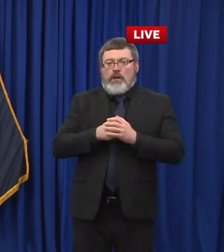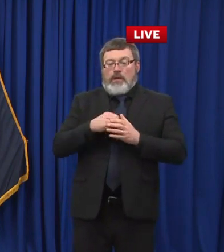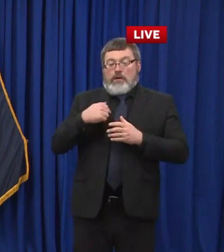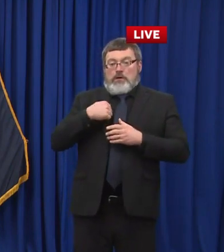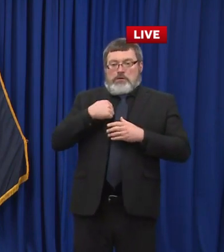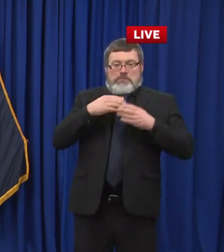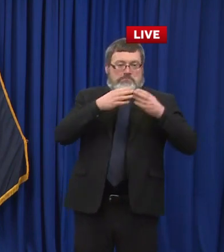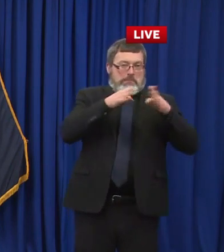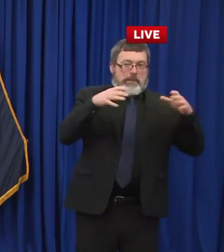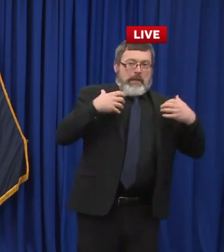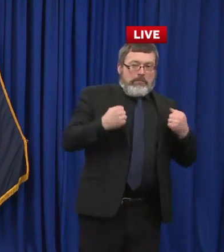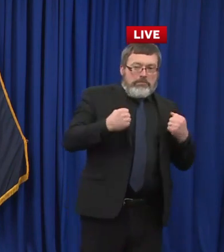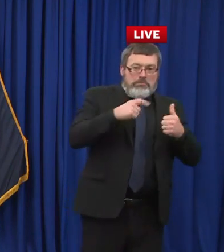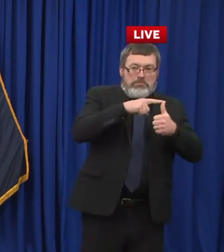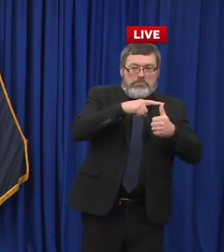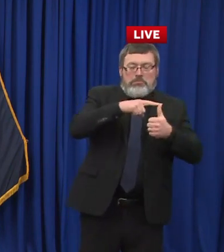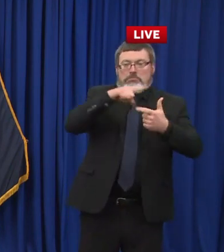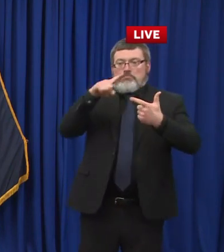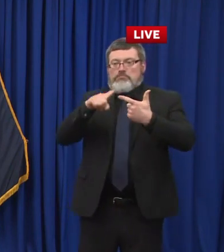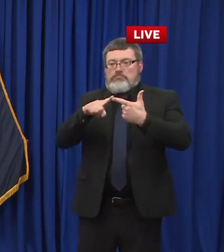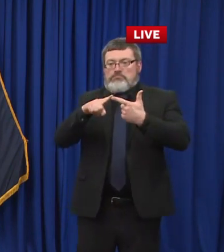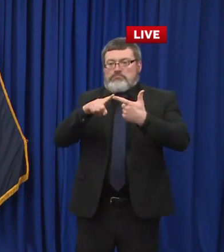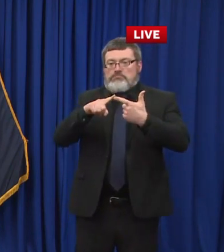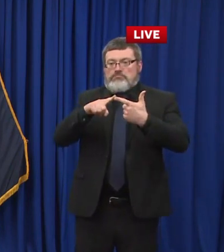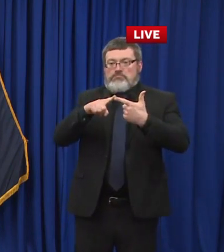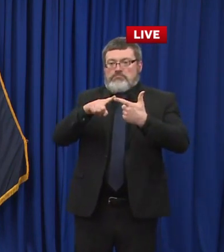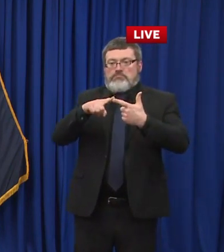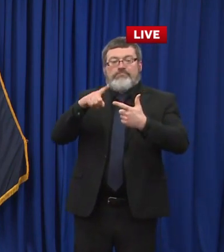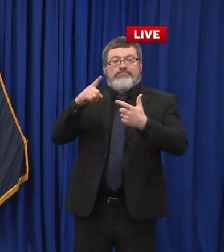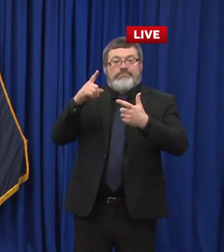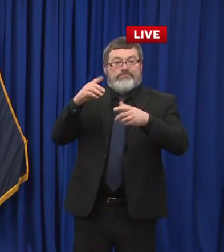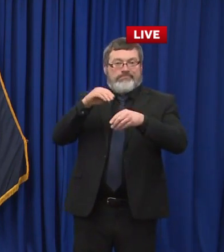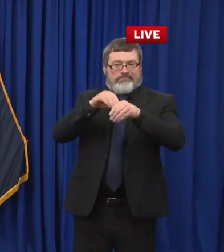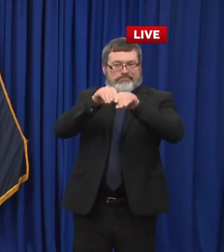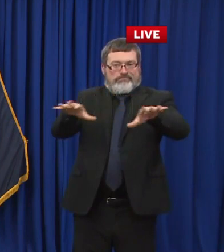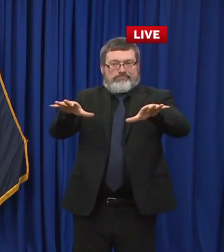THANK YOU, GOVERNOR. I HAVE THREE UPDATES T PROVIDE.